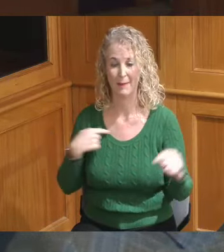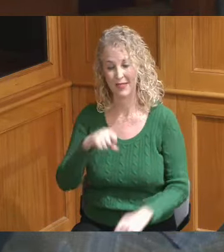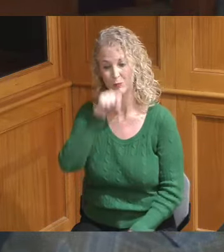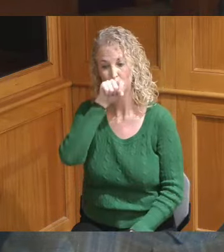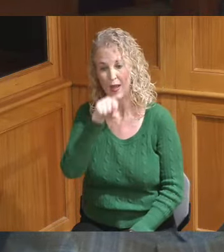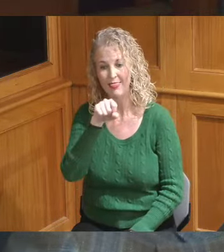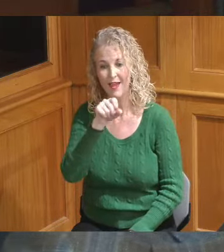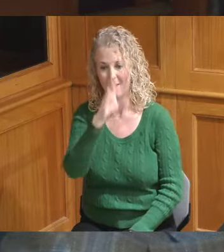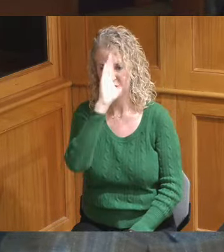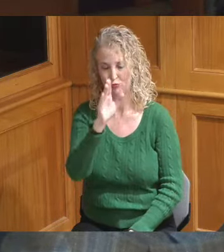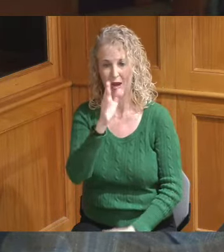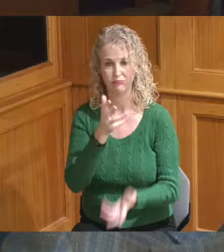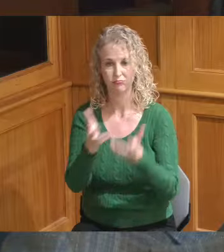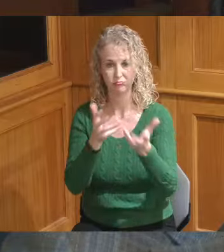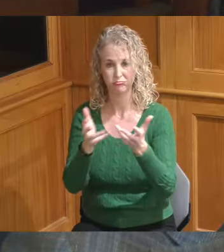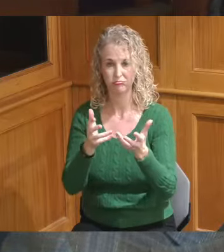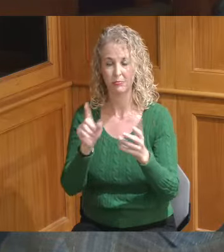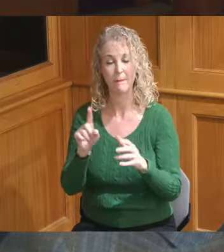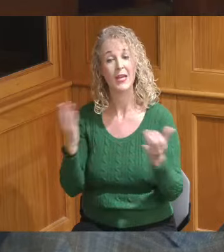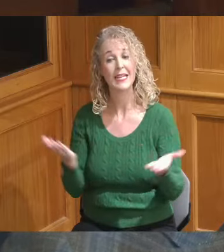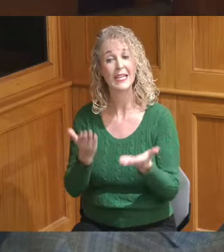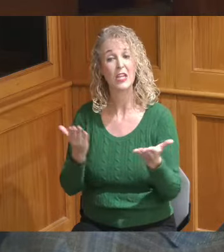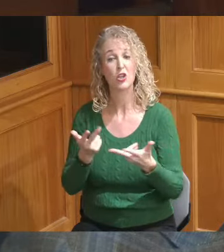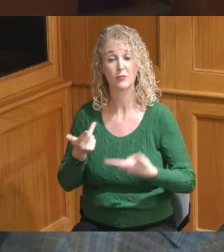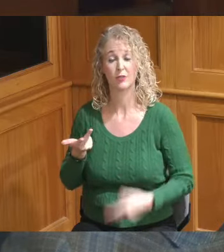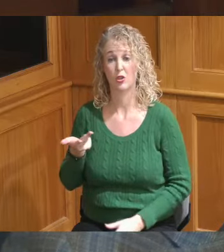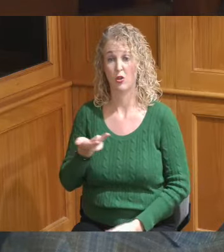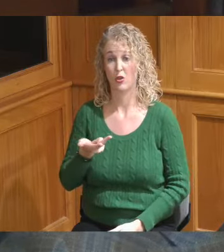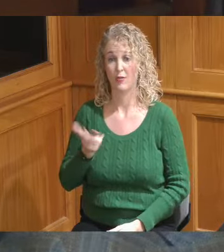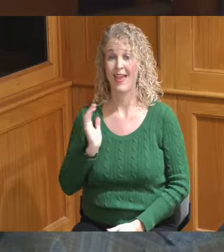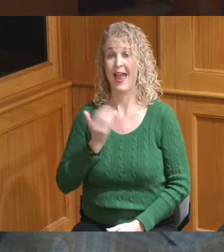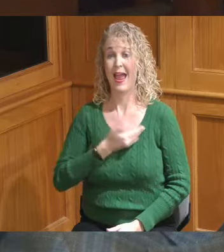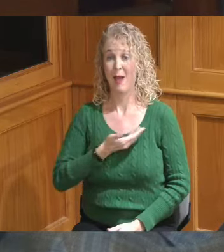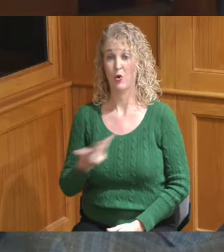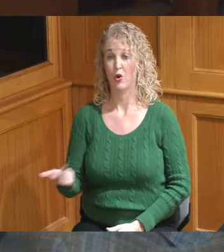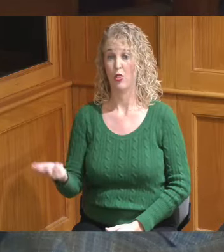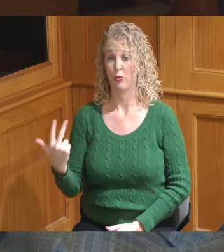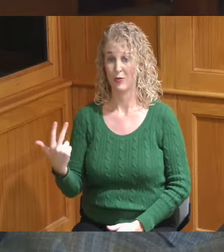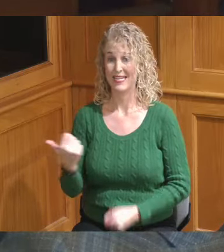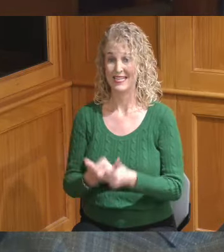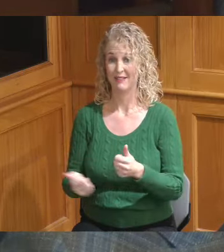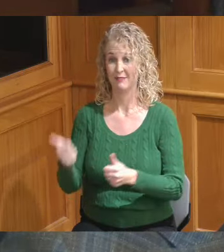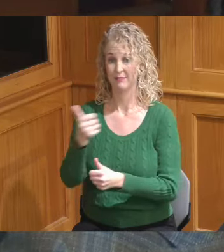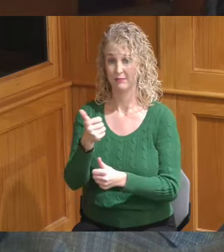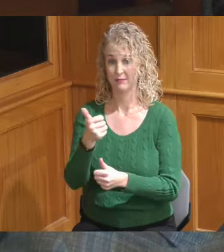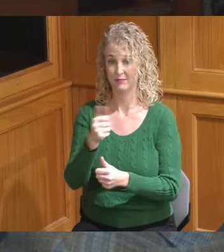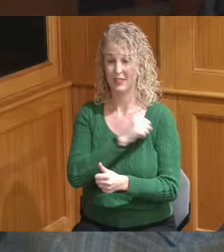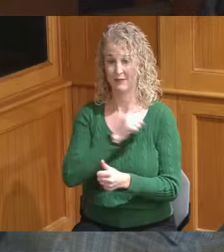but our chief of staffs I think did a good job trying to articulate and keep up with as this